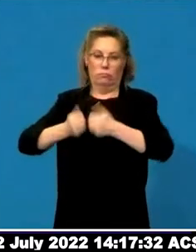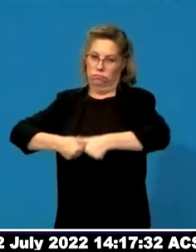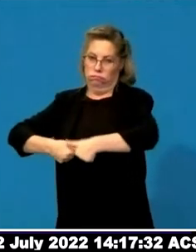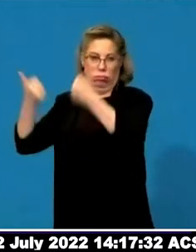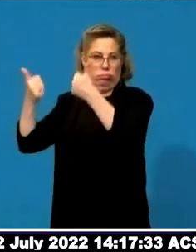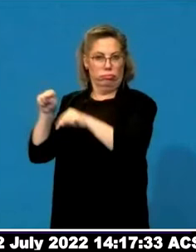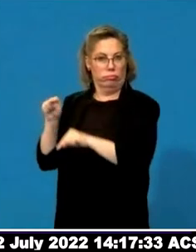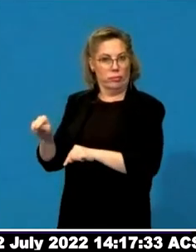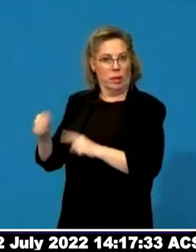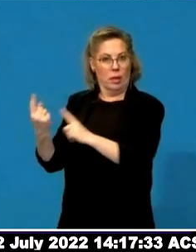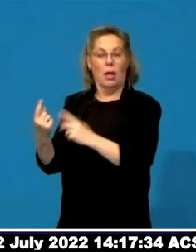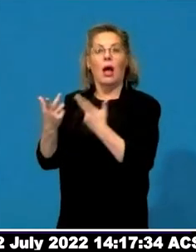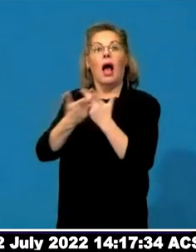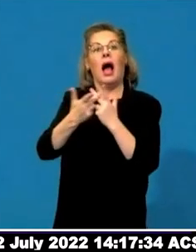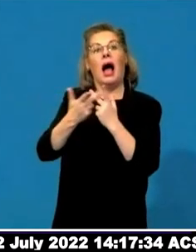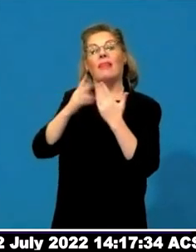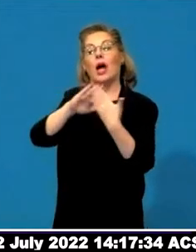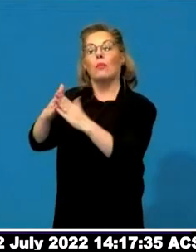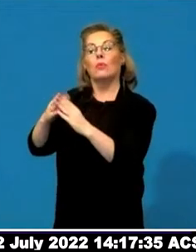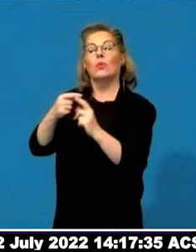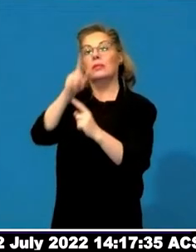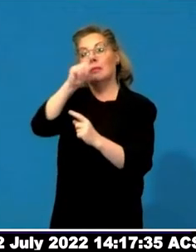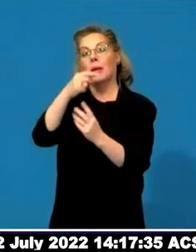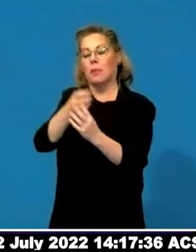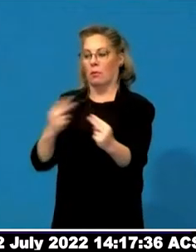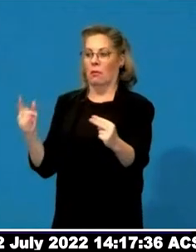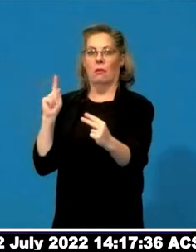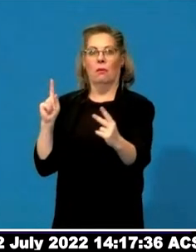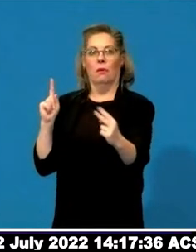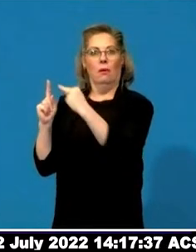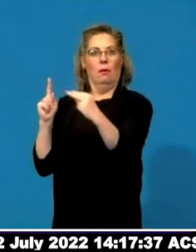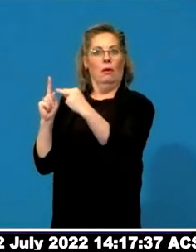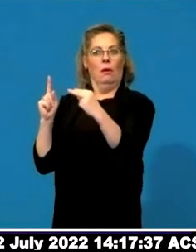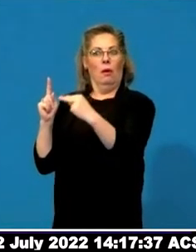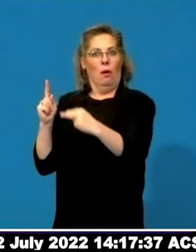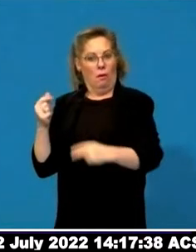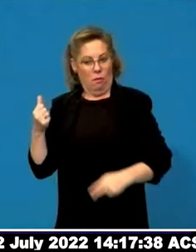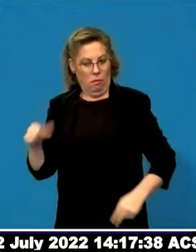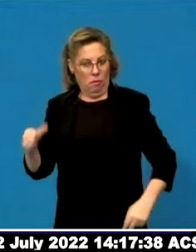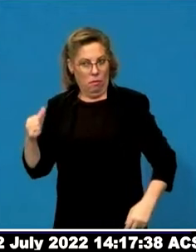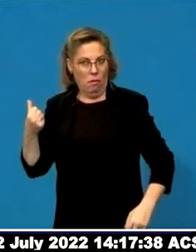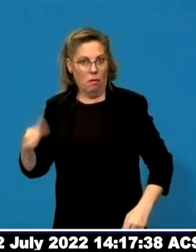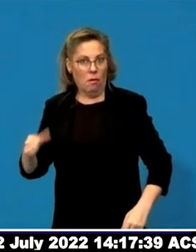and, at the moment, in a lot of communities, it's still not hugely evident that there's a big benefit